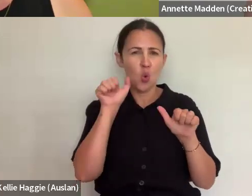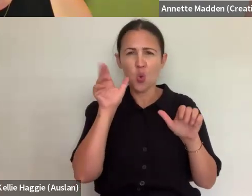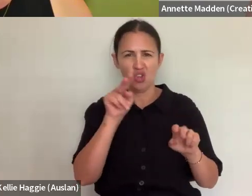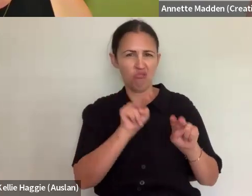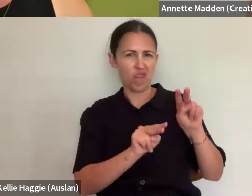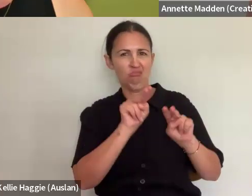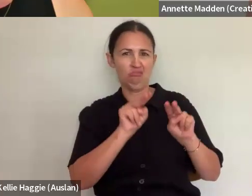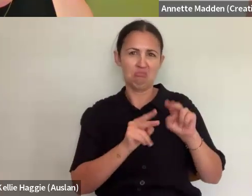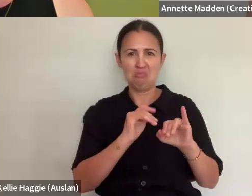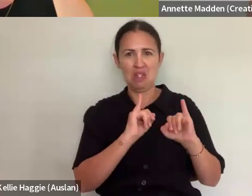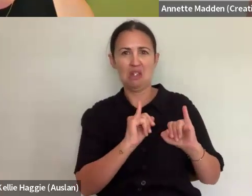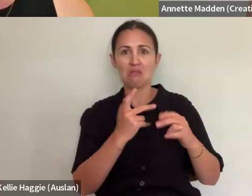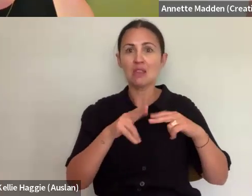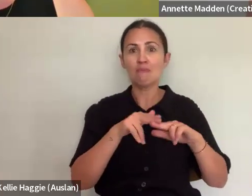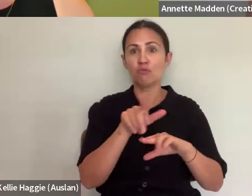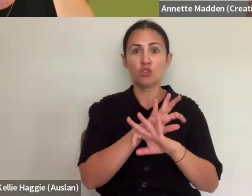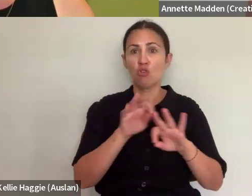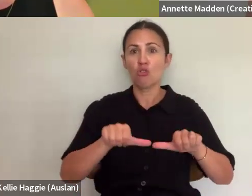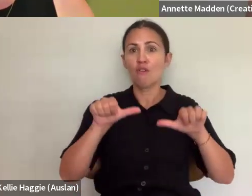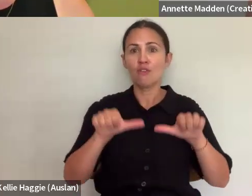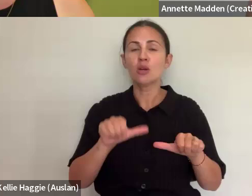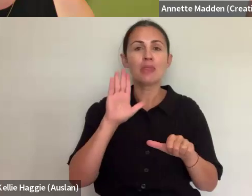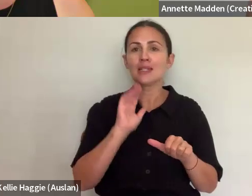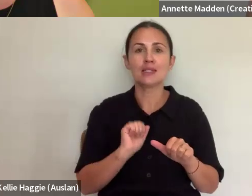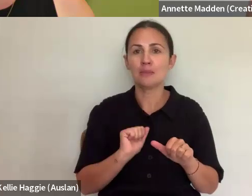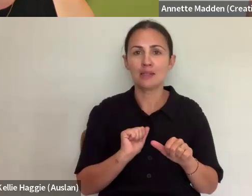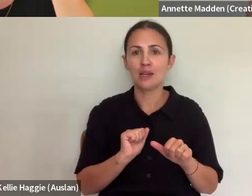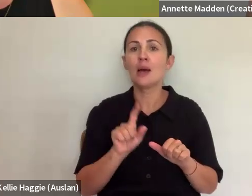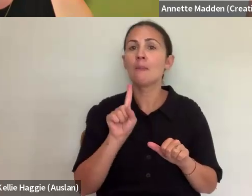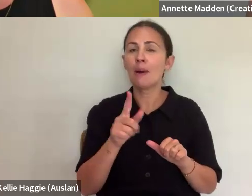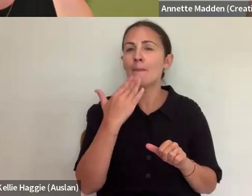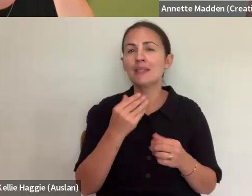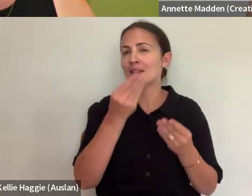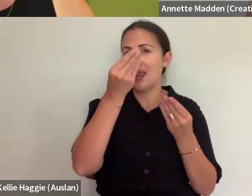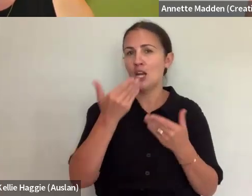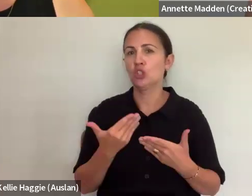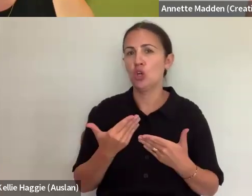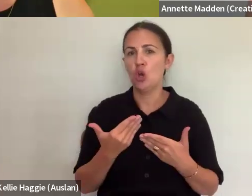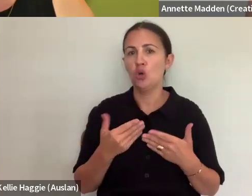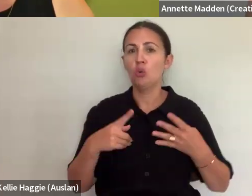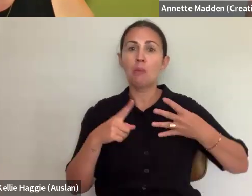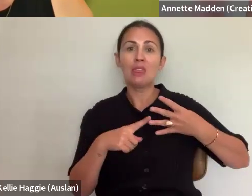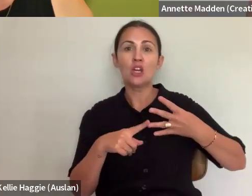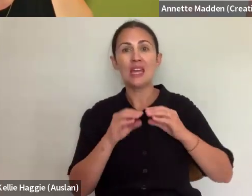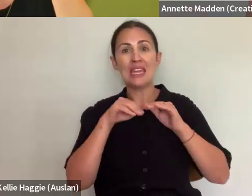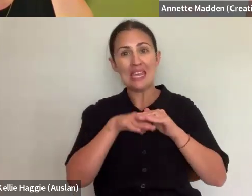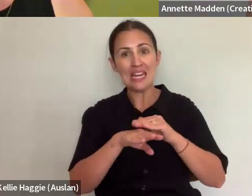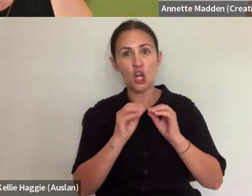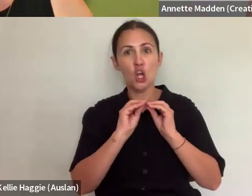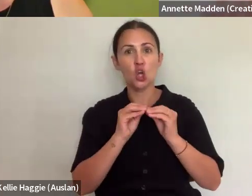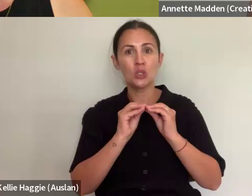for being able to confirm something. So it's not a negative, to say, these elements